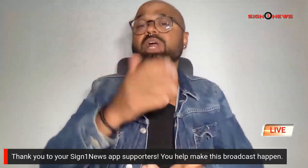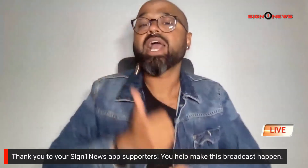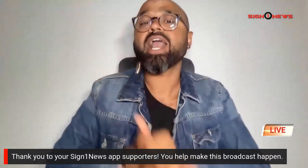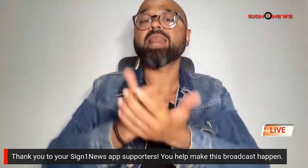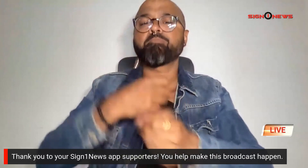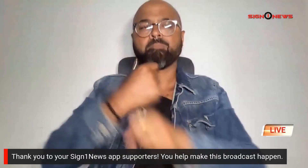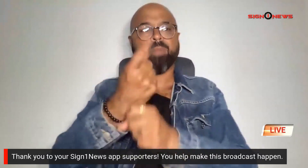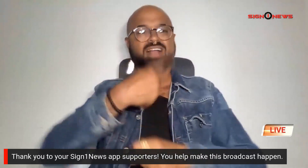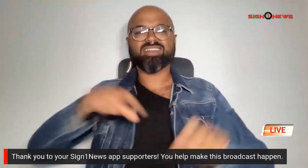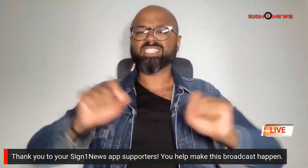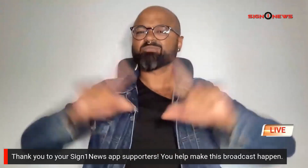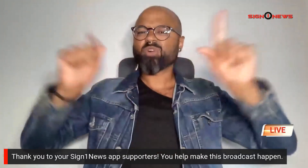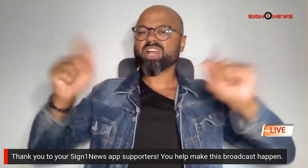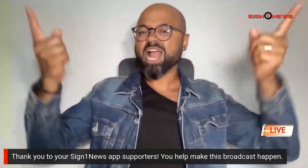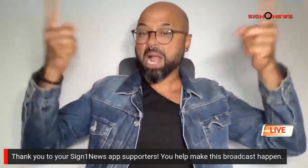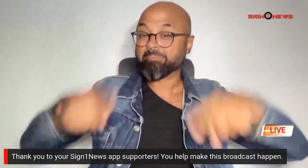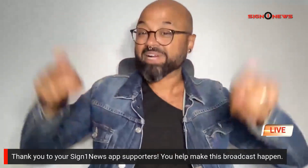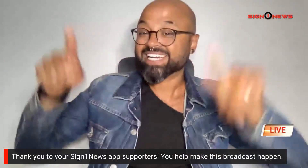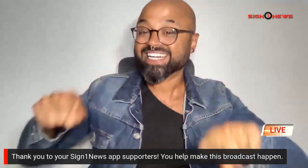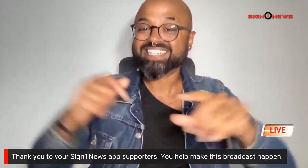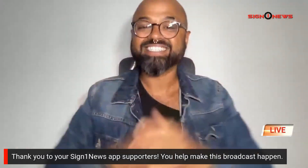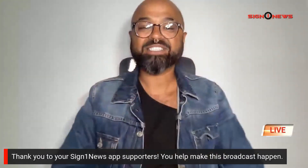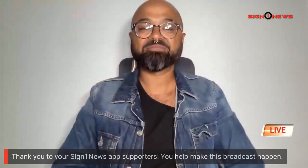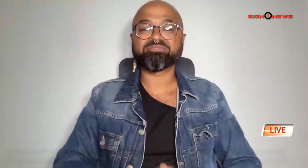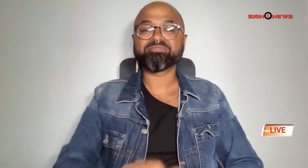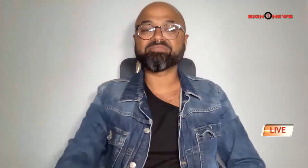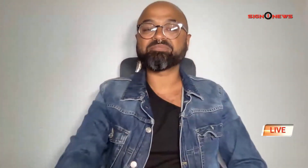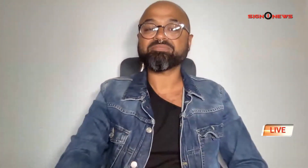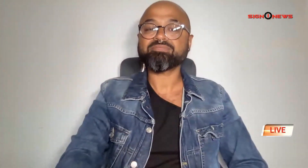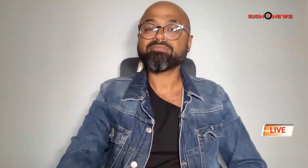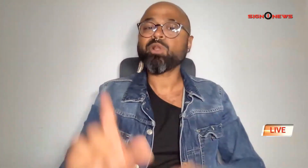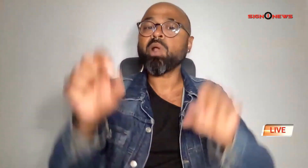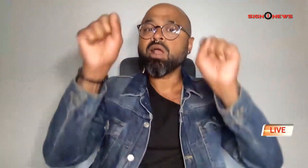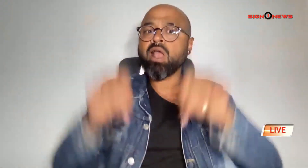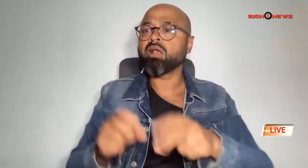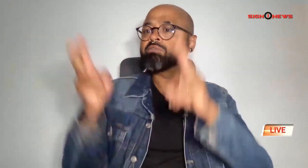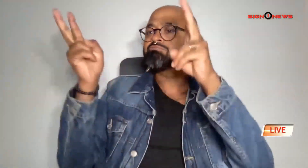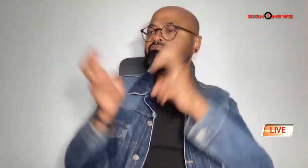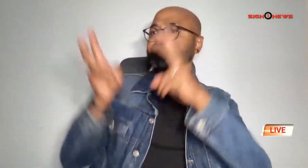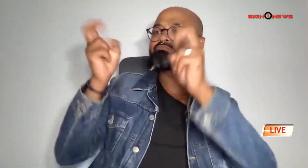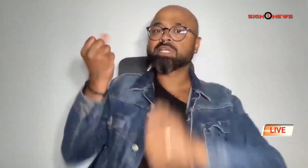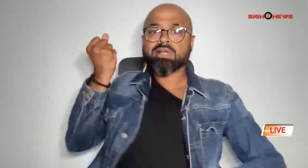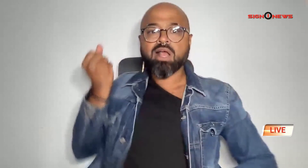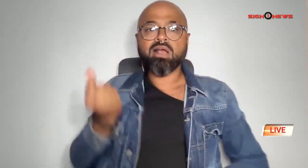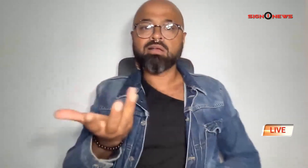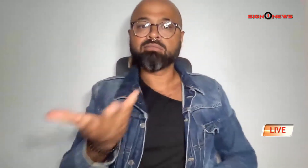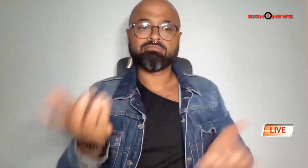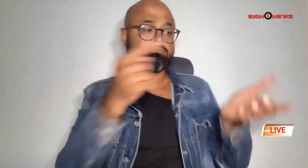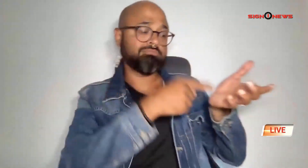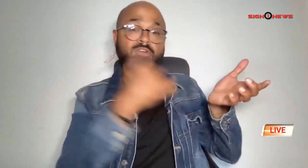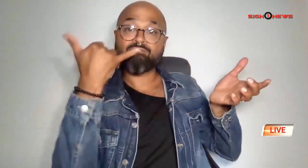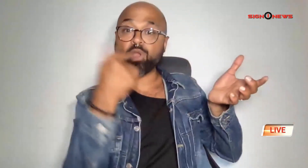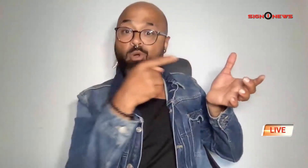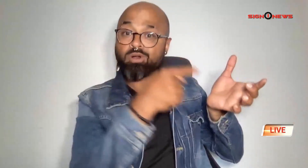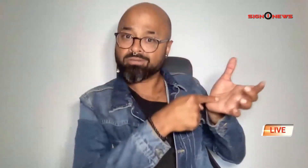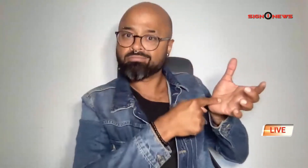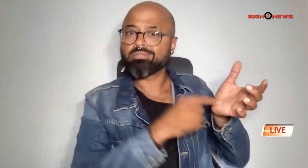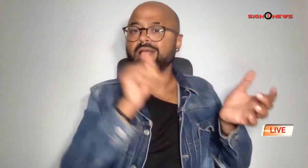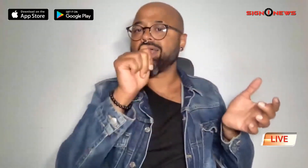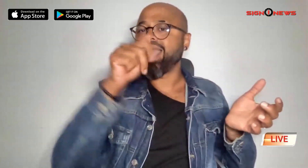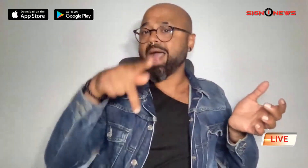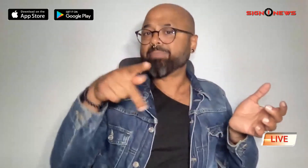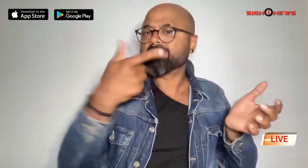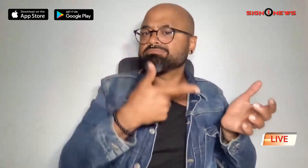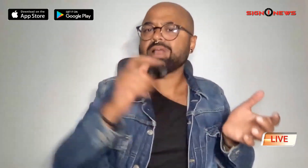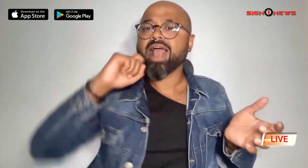make this broadcast happen you can download the Sign1News app by heading to the app store